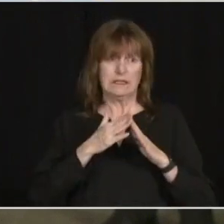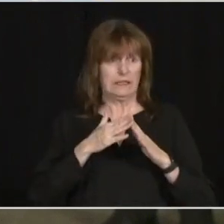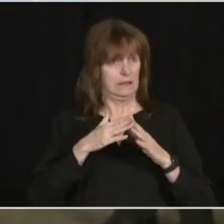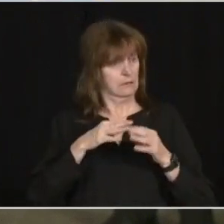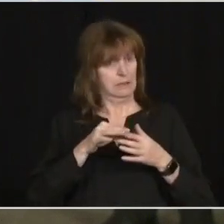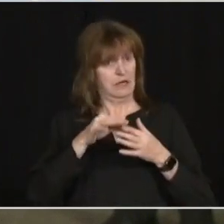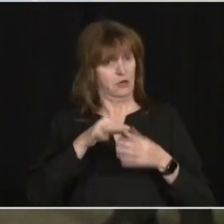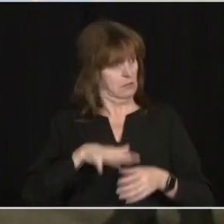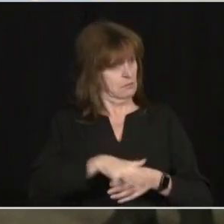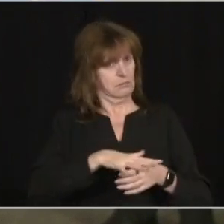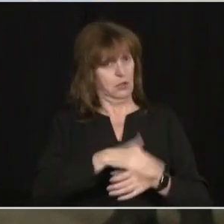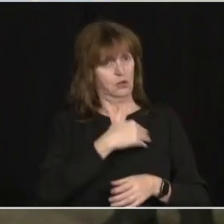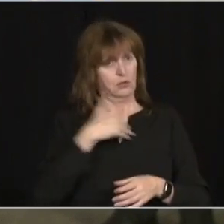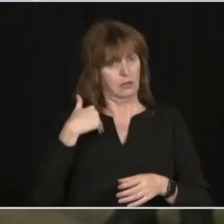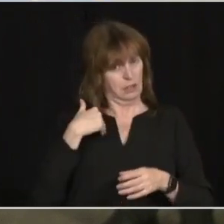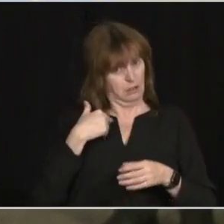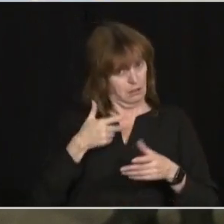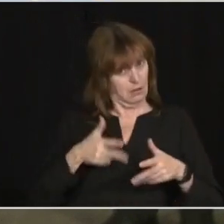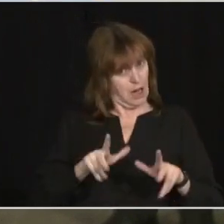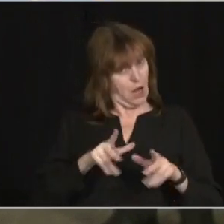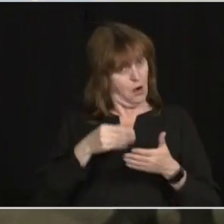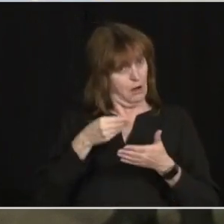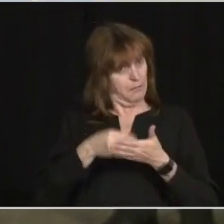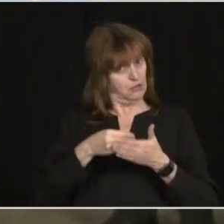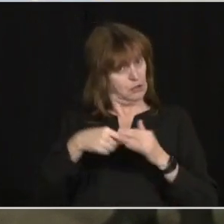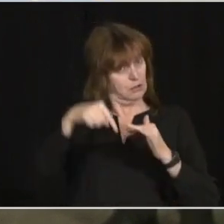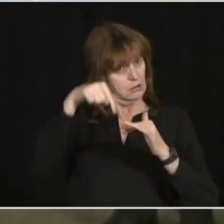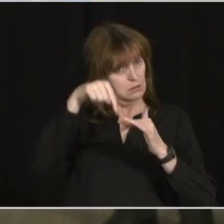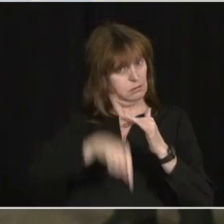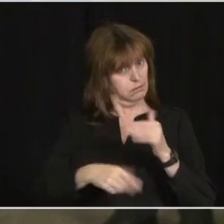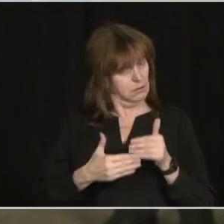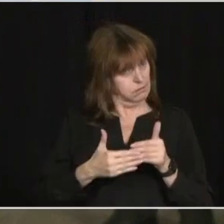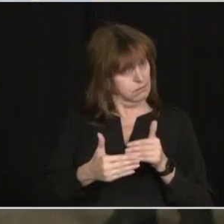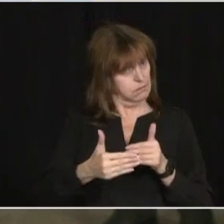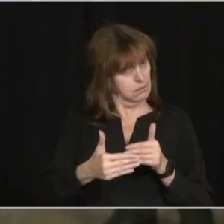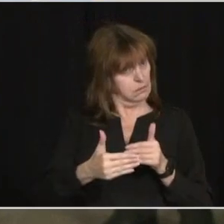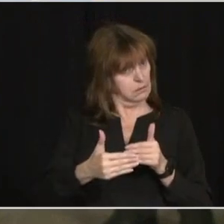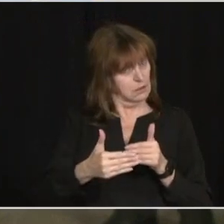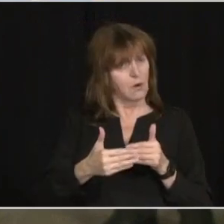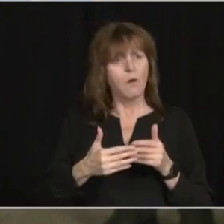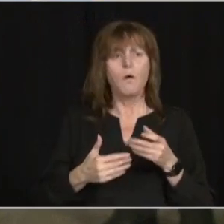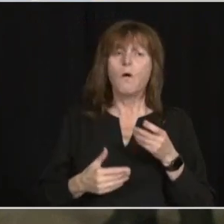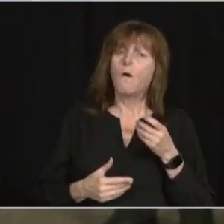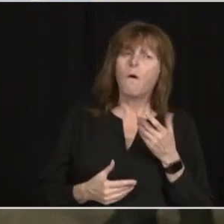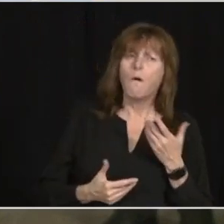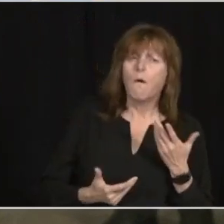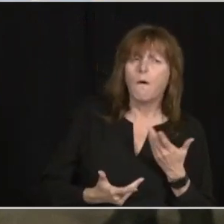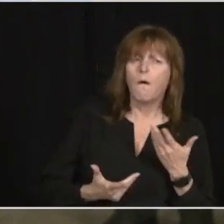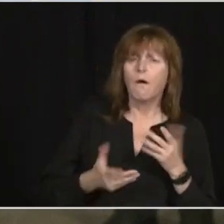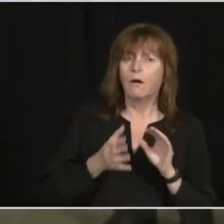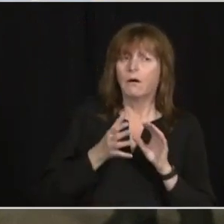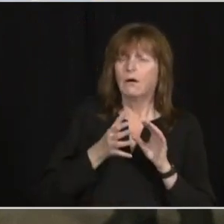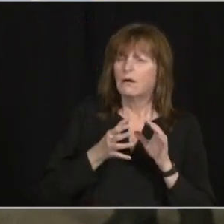years. And if this will just postpone their financial problems, I'm wondering if you'll be offering direct assistance